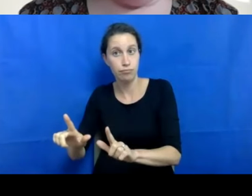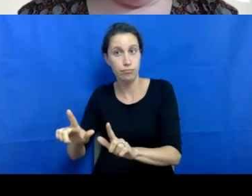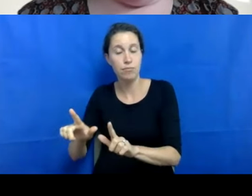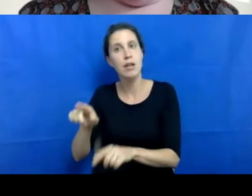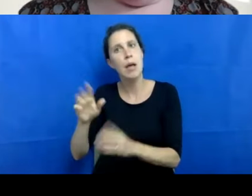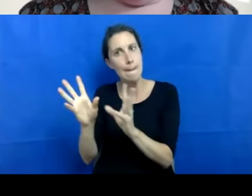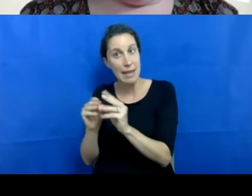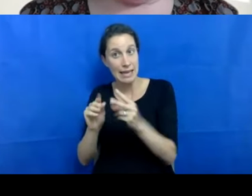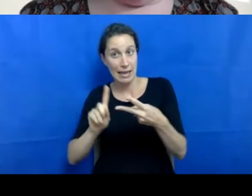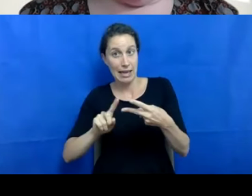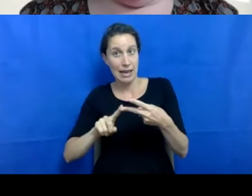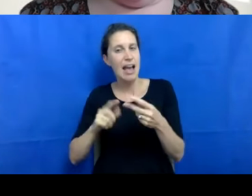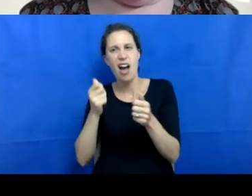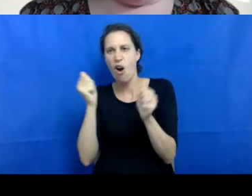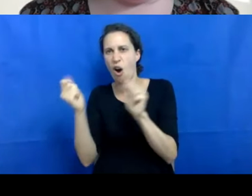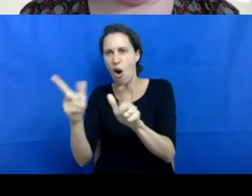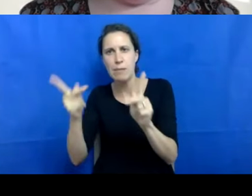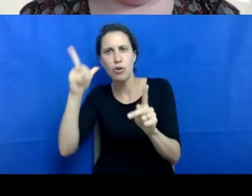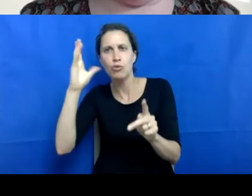There is a chat and polling feature available.